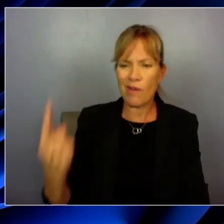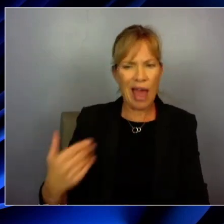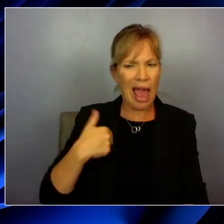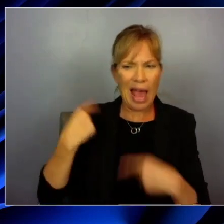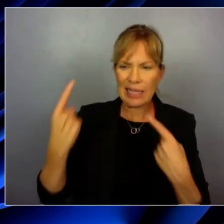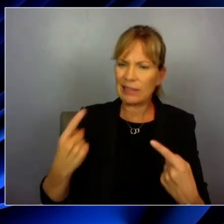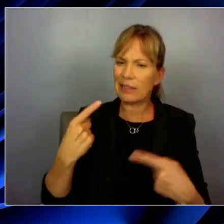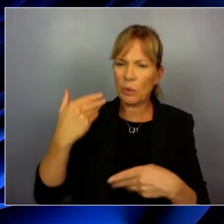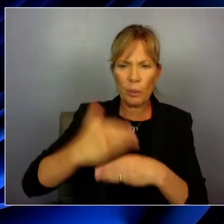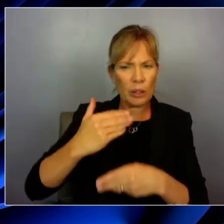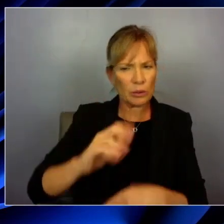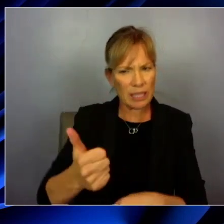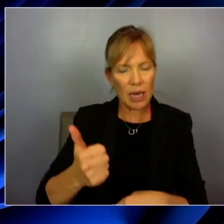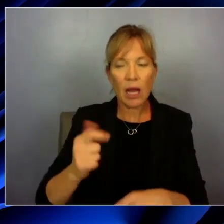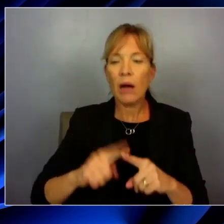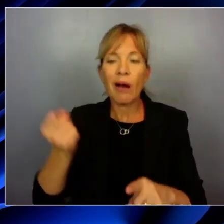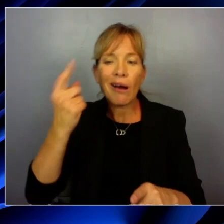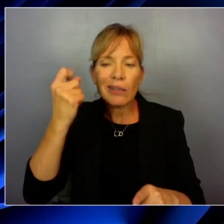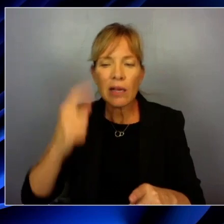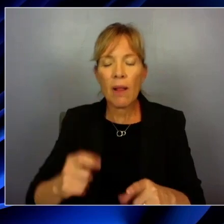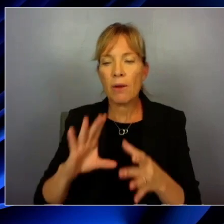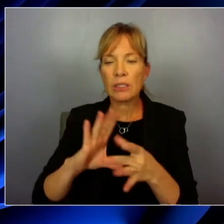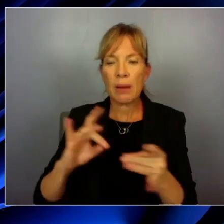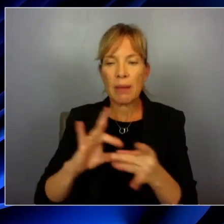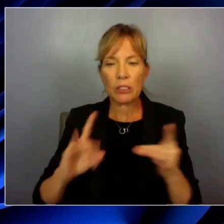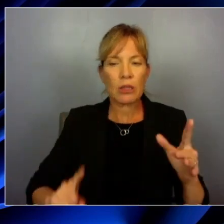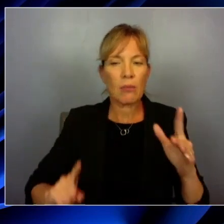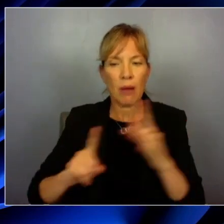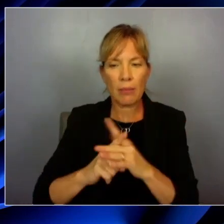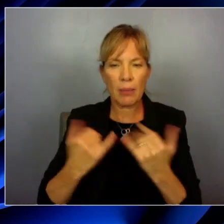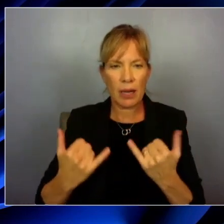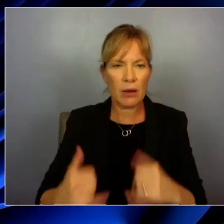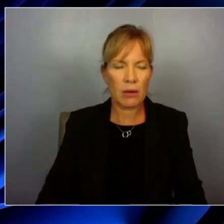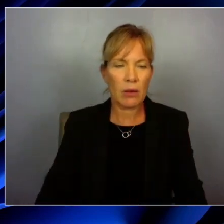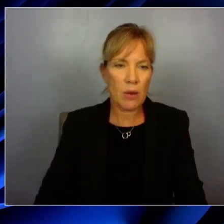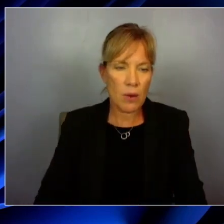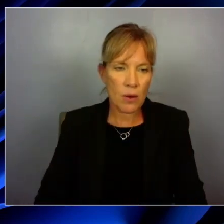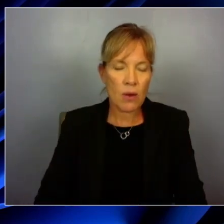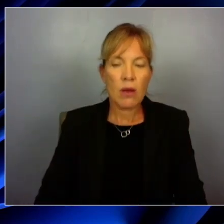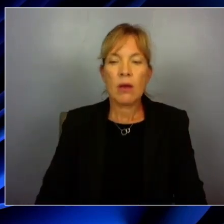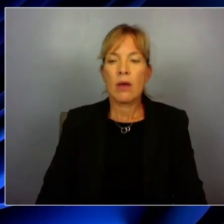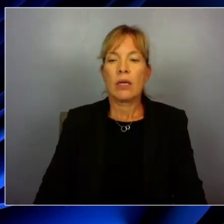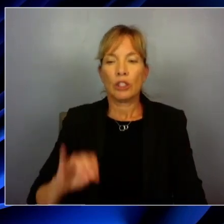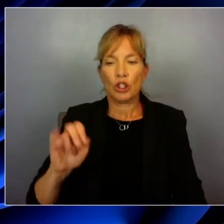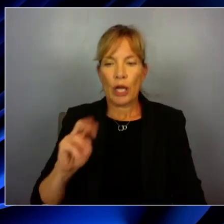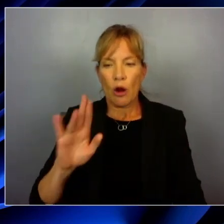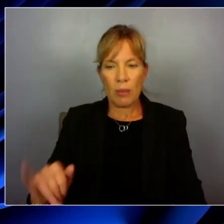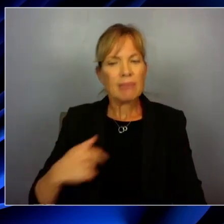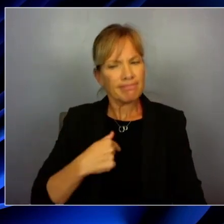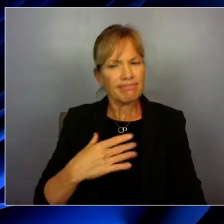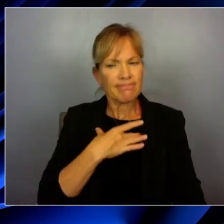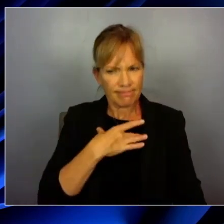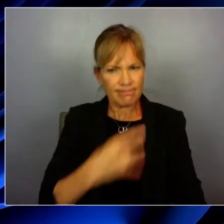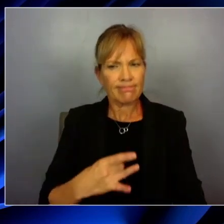but there's a massive step up in quality now. Yeah, and I really like the way that it's